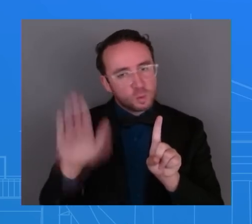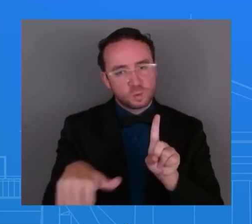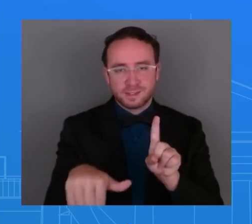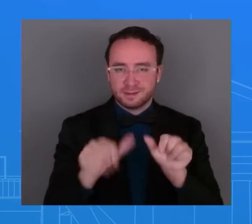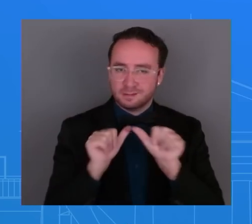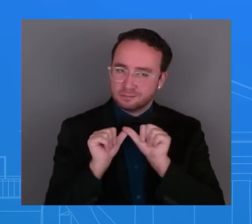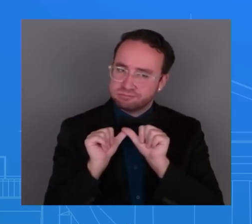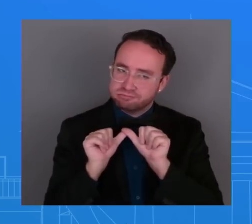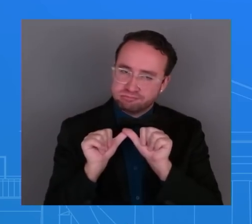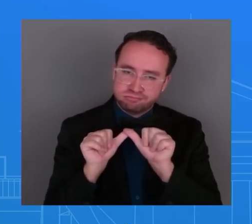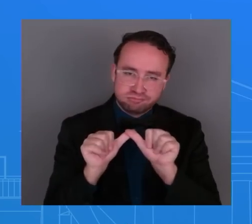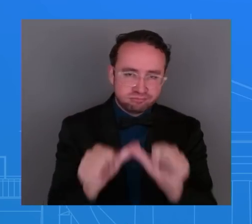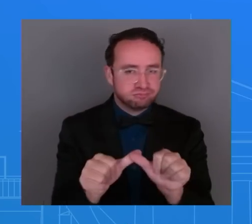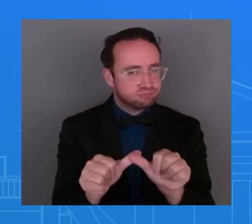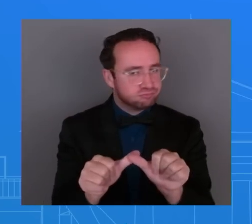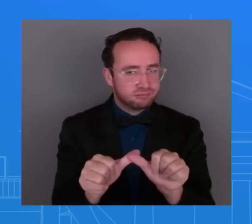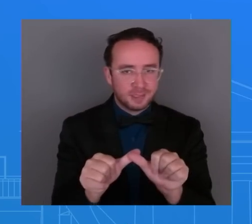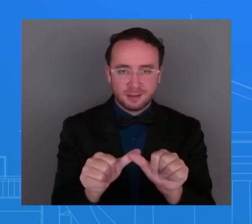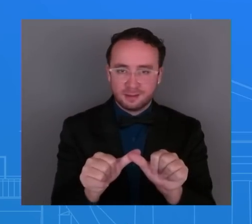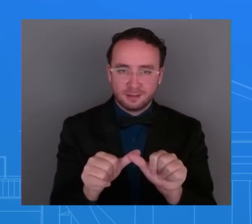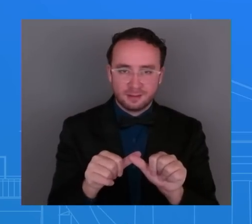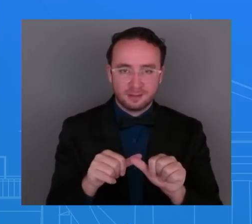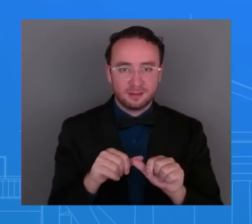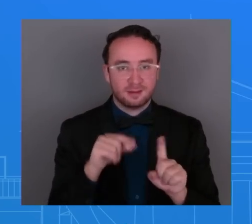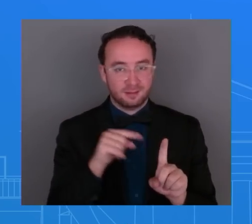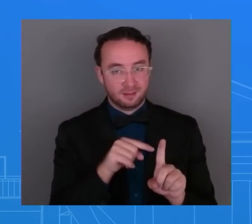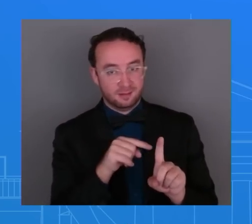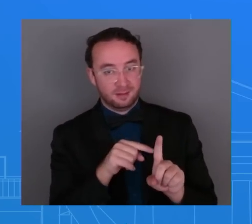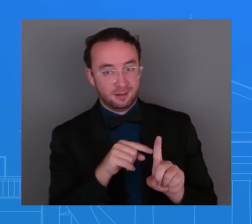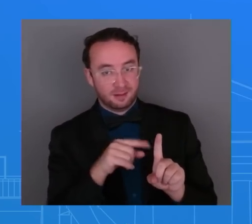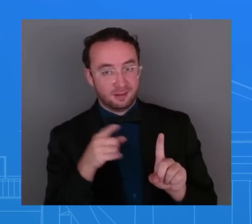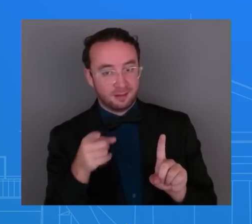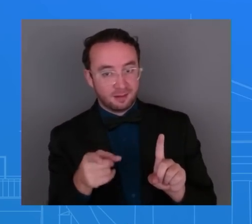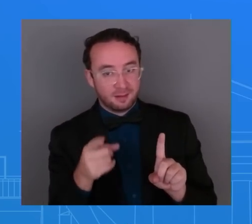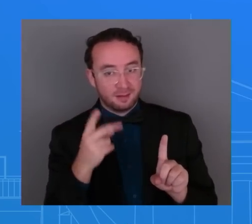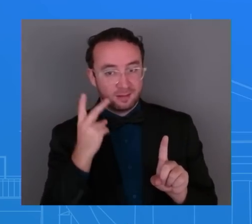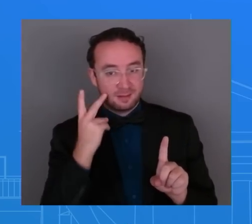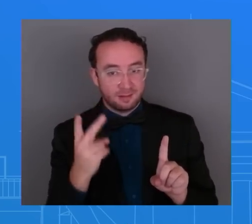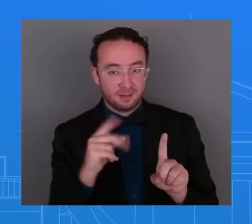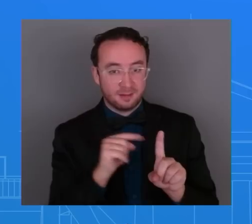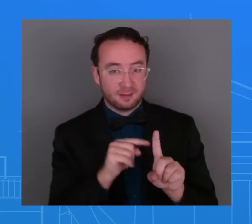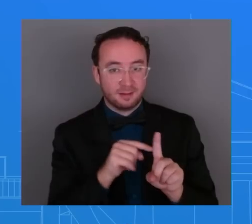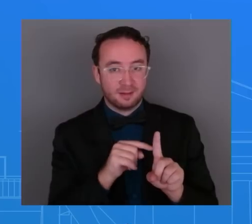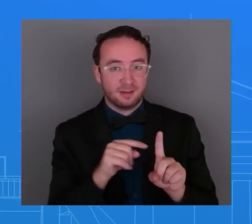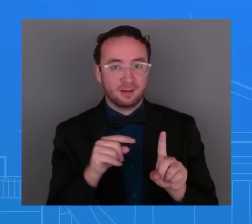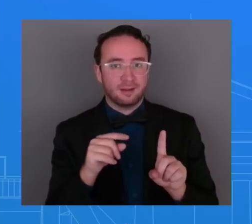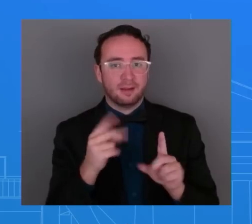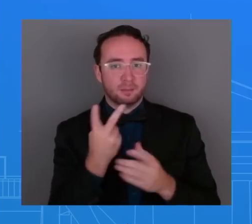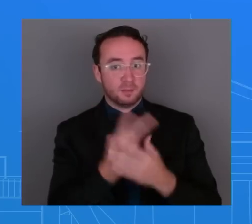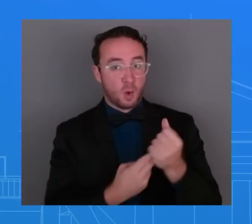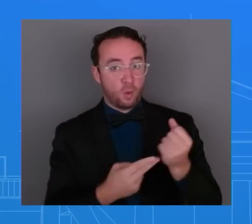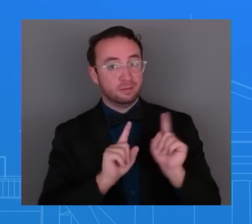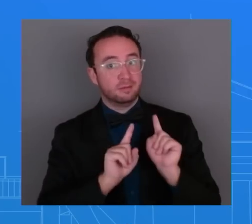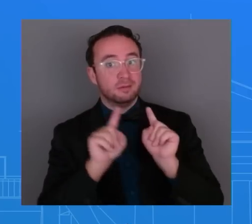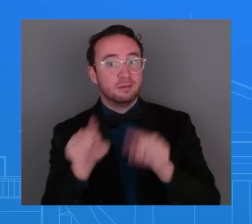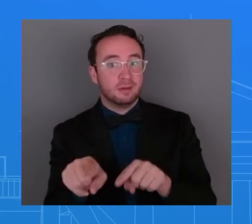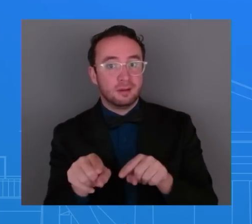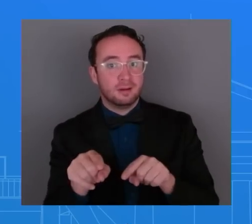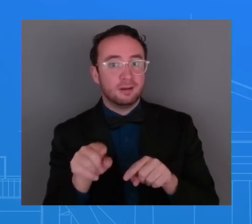where they will talk about their next announcement on lowering costs for the American people. The Press: So, there's not a specific policy achievement? It's a comprehensive whole?